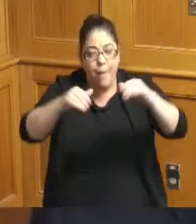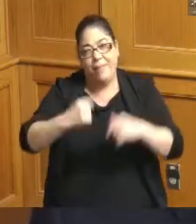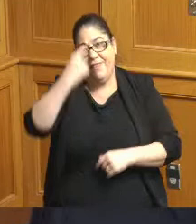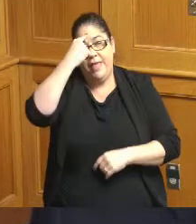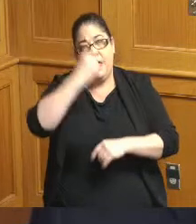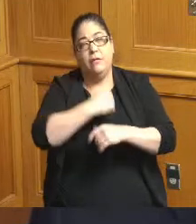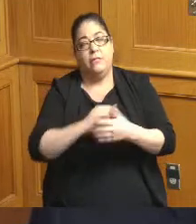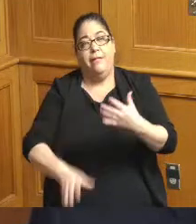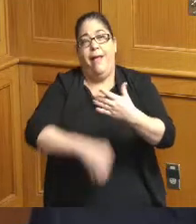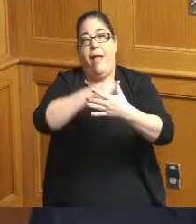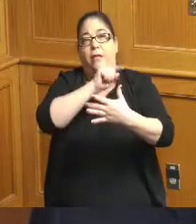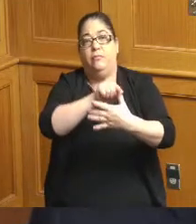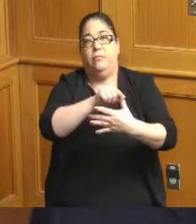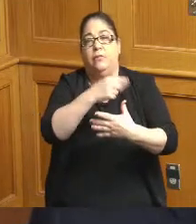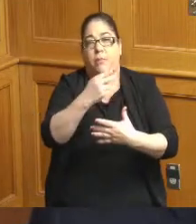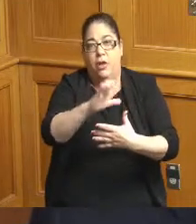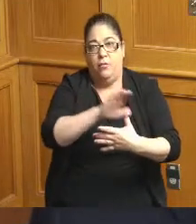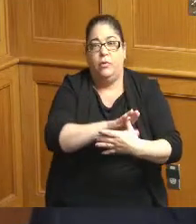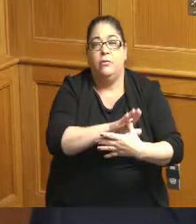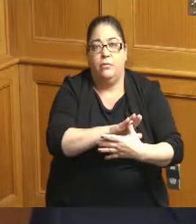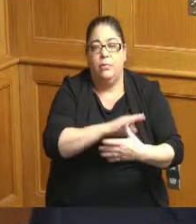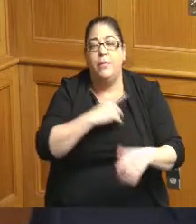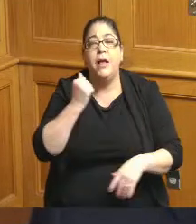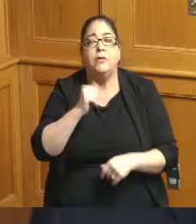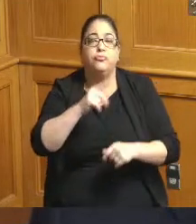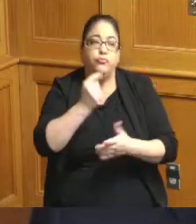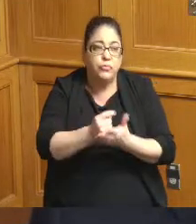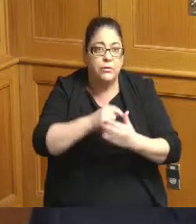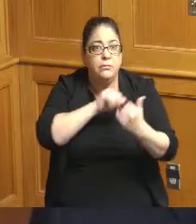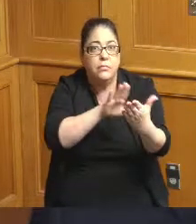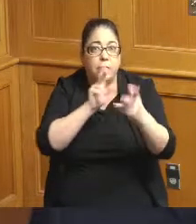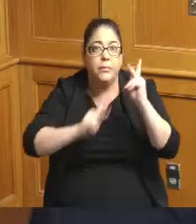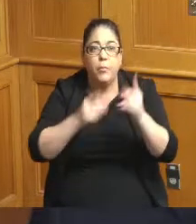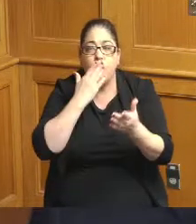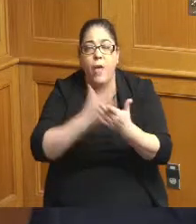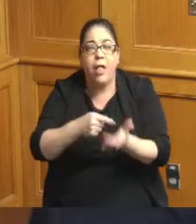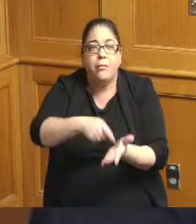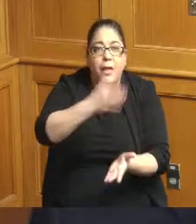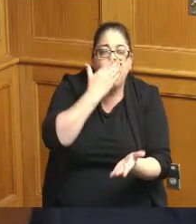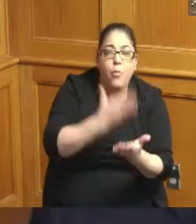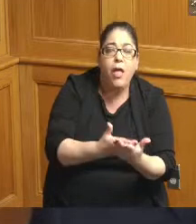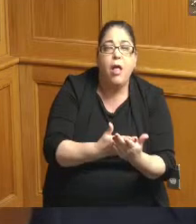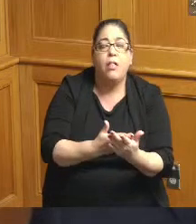provide great programs and they also treat their people well so this budget is aligned towards that